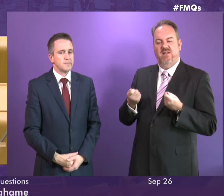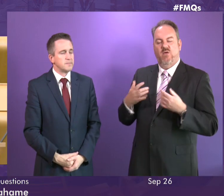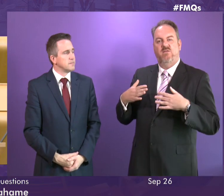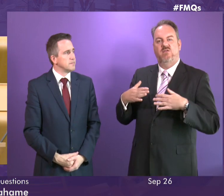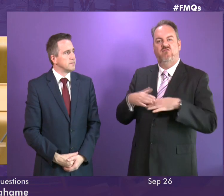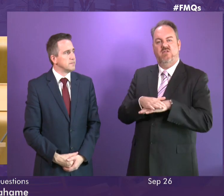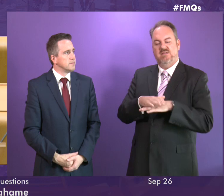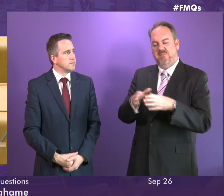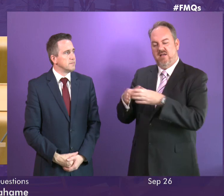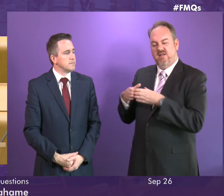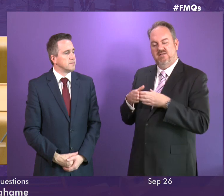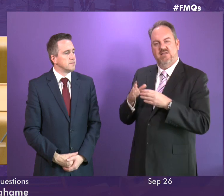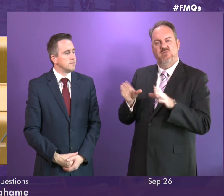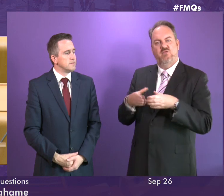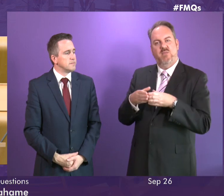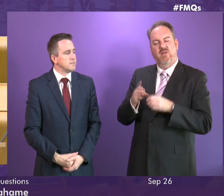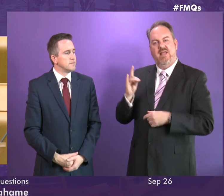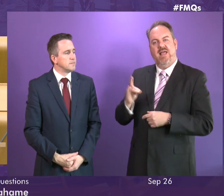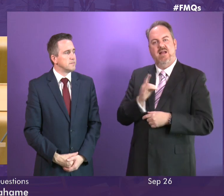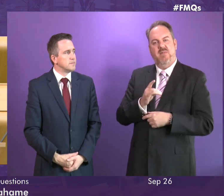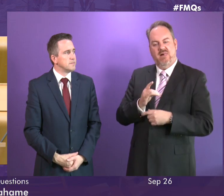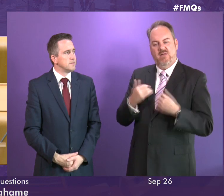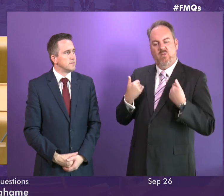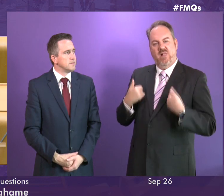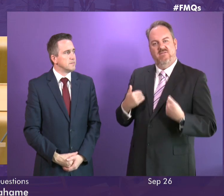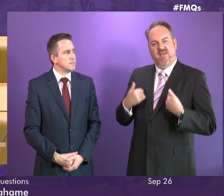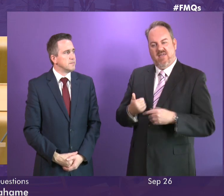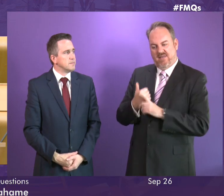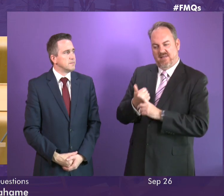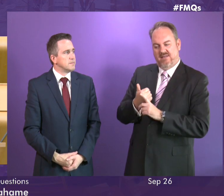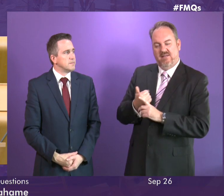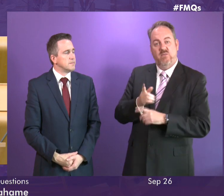group on animal welfare. We welcomed this week’s announcement on the establishment